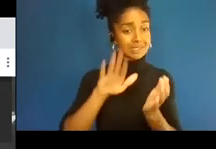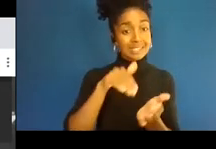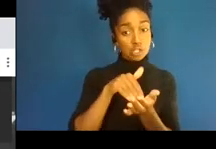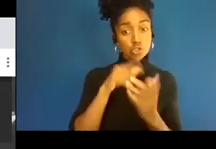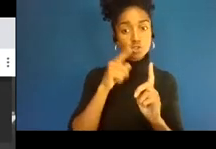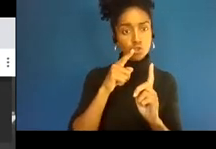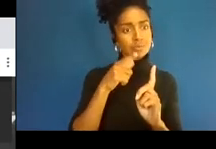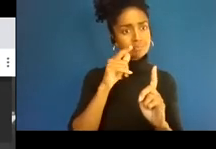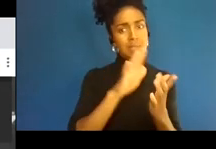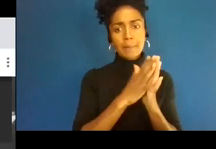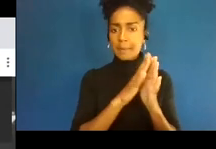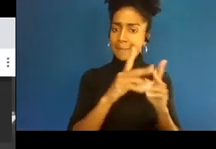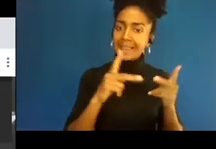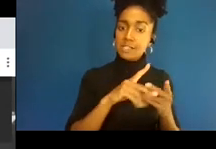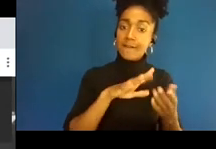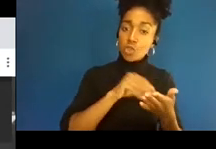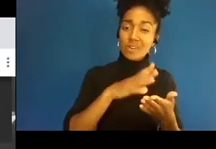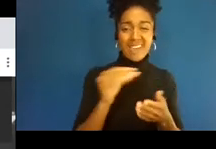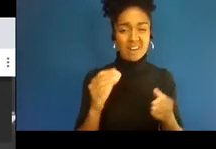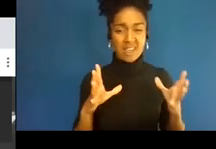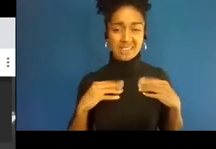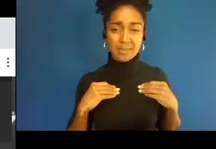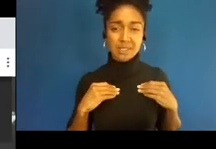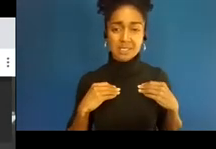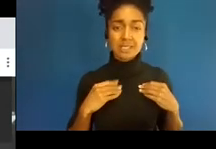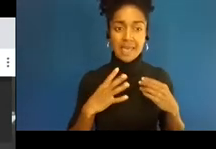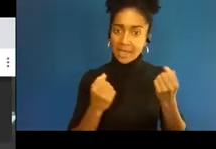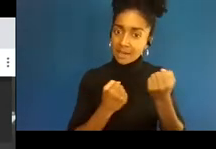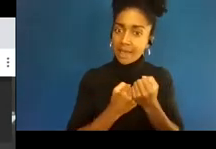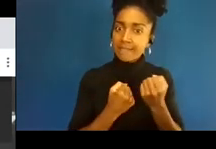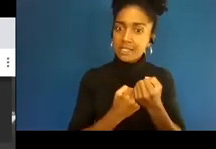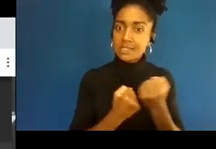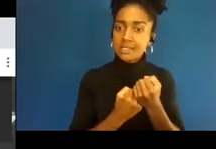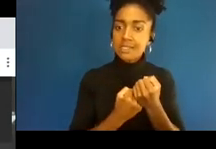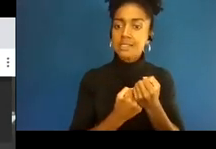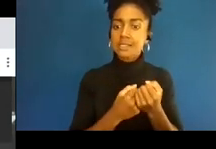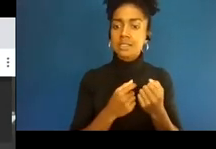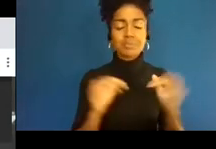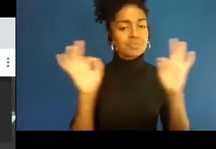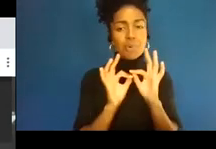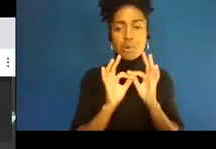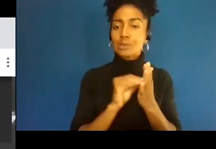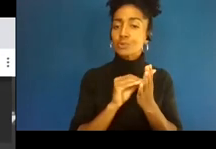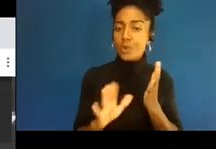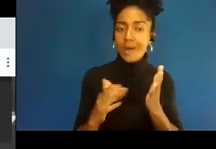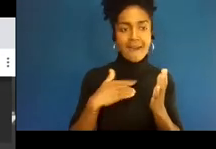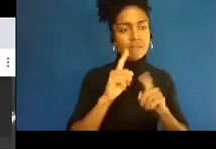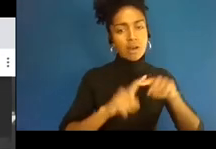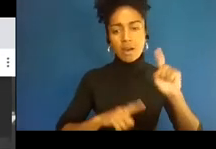"but also one of acceptance and advocacy. "It's so important for students to have a variety of outlets on campus and safe spaces.